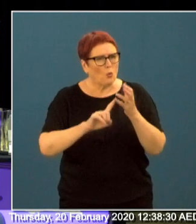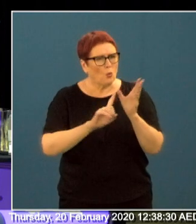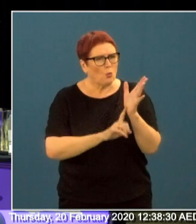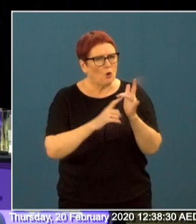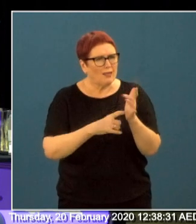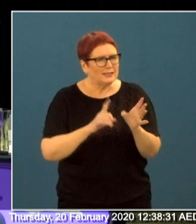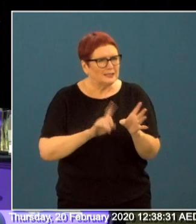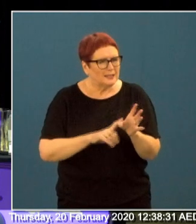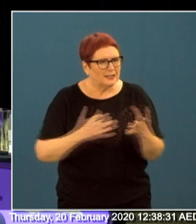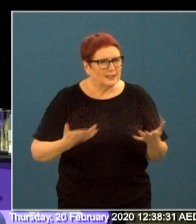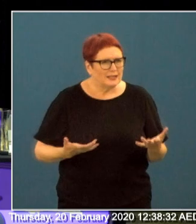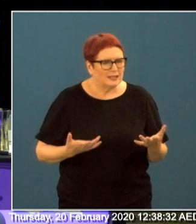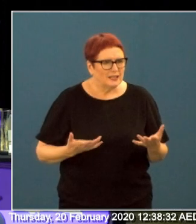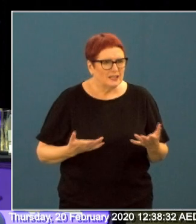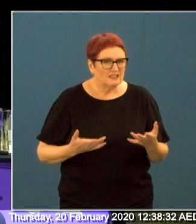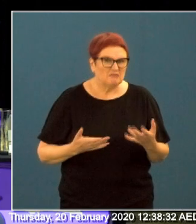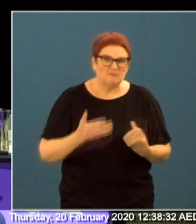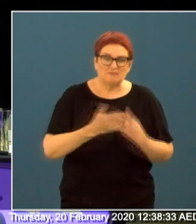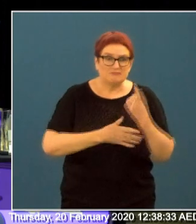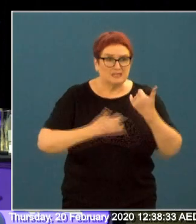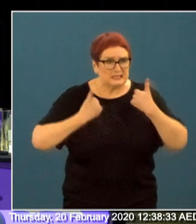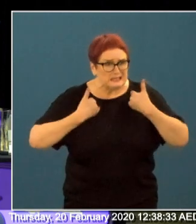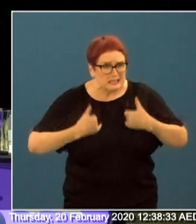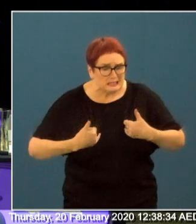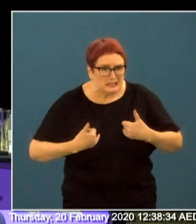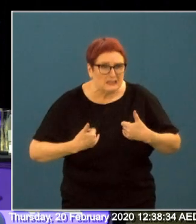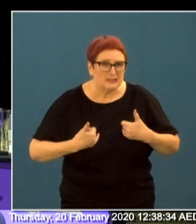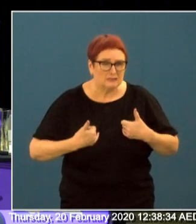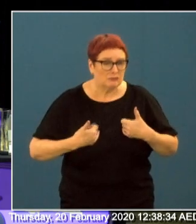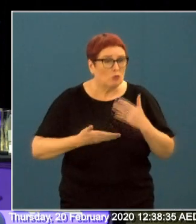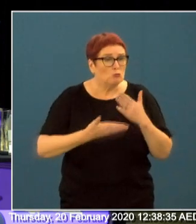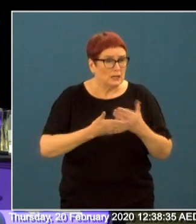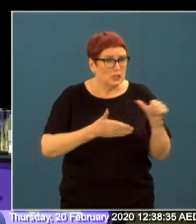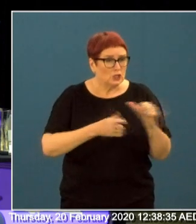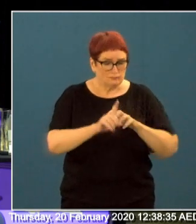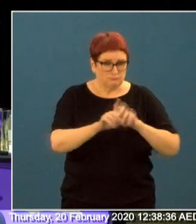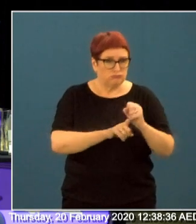but if there are illnesses/conditions that should have been diagnosed, should have been treated but are not,